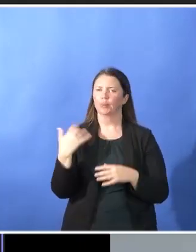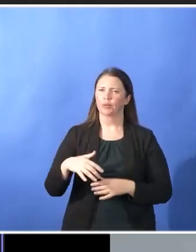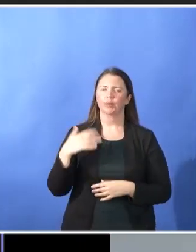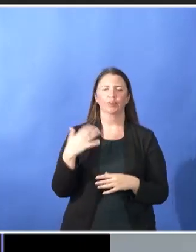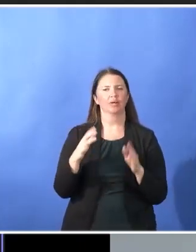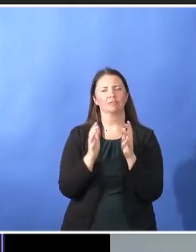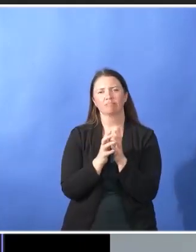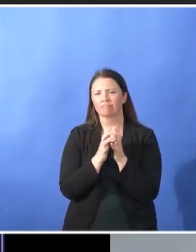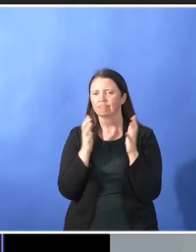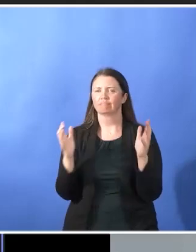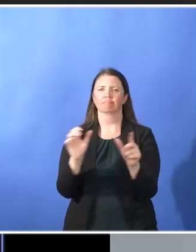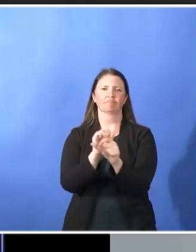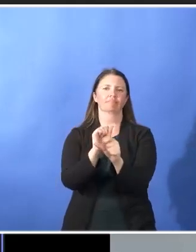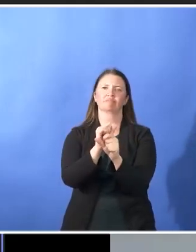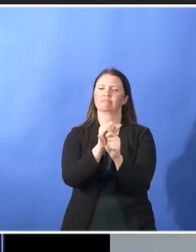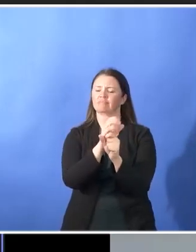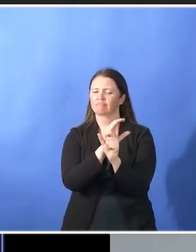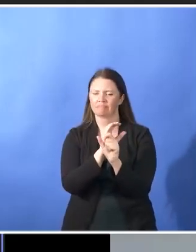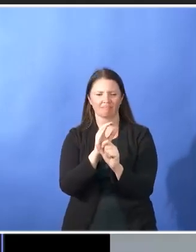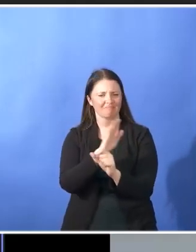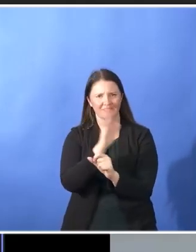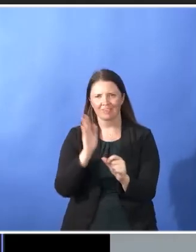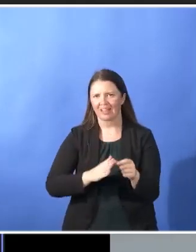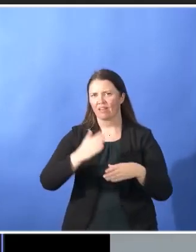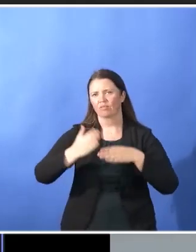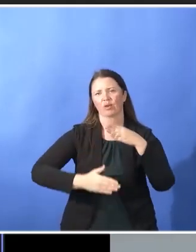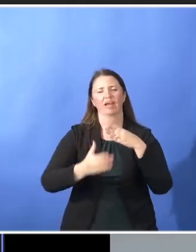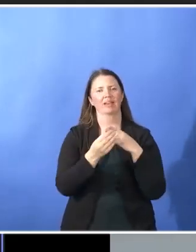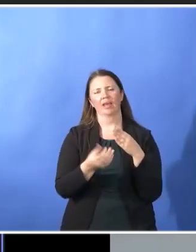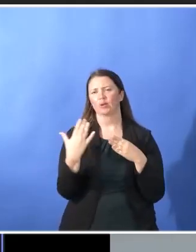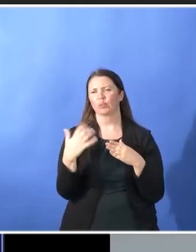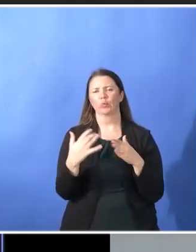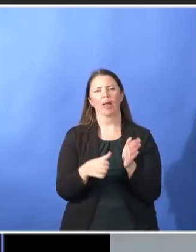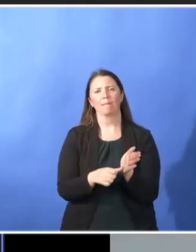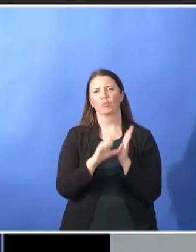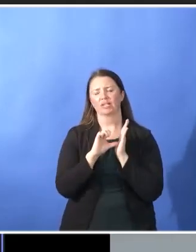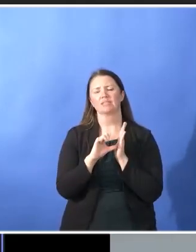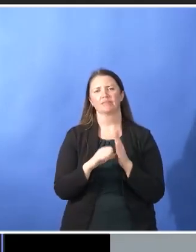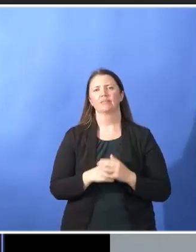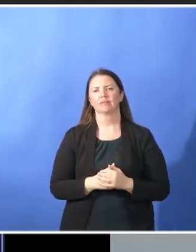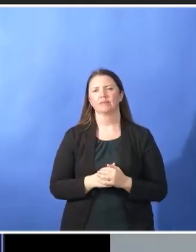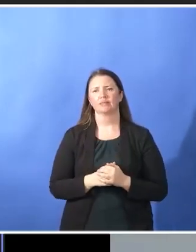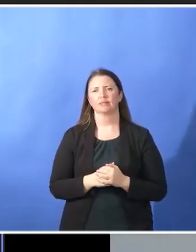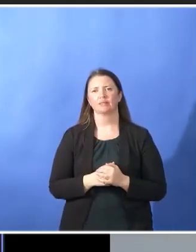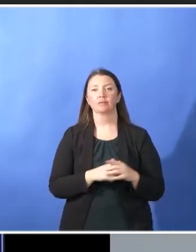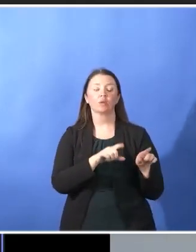TREMENDOUS, TIRELESS, AND IMPRESSIVE. MANY FOLKS THAT WERE HERE THIS FIRST WEEK WILL GO HOME IN